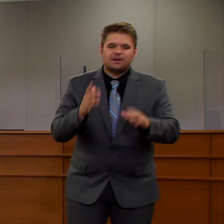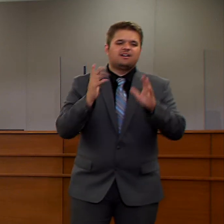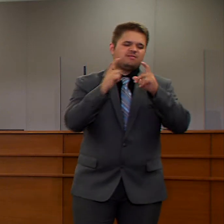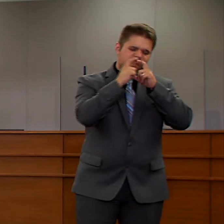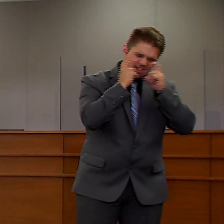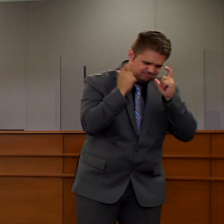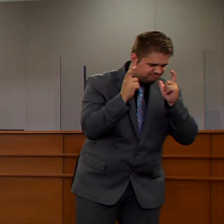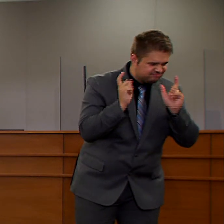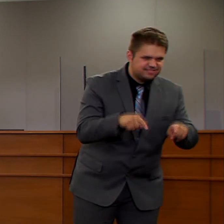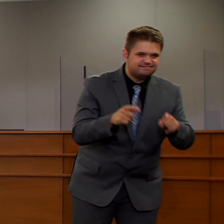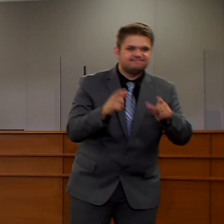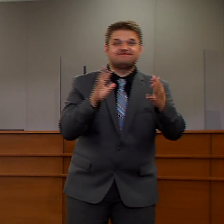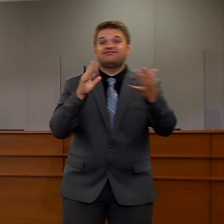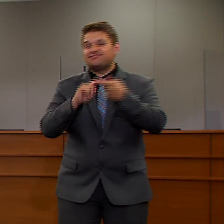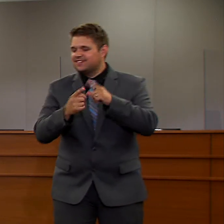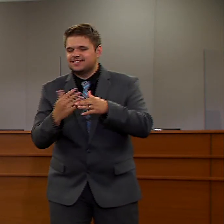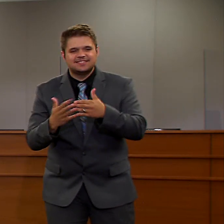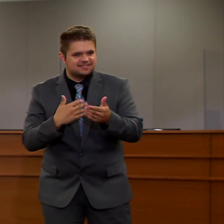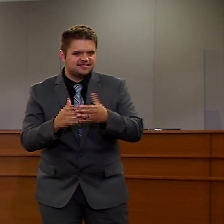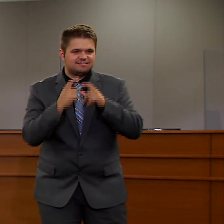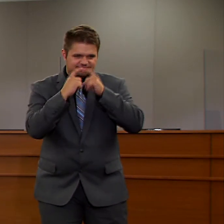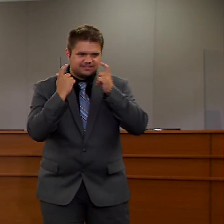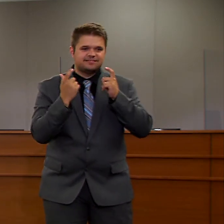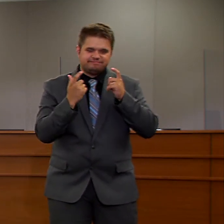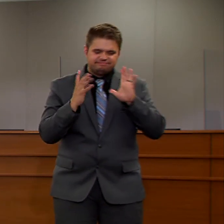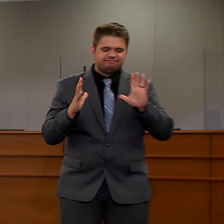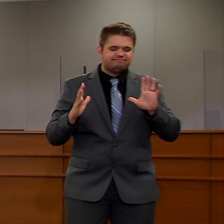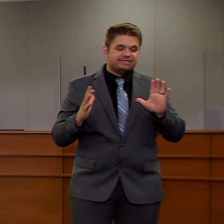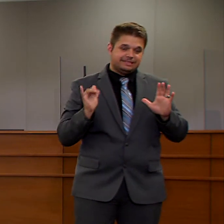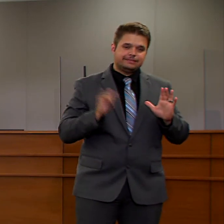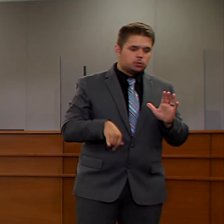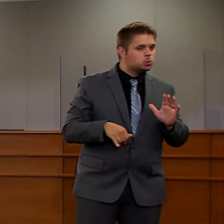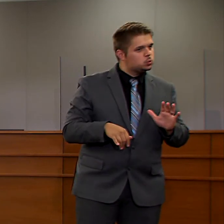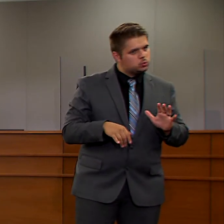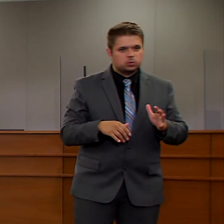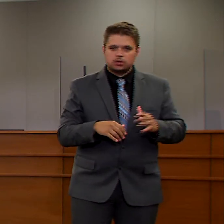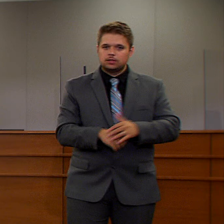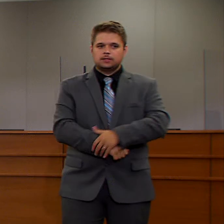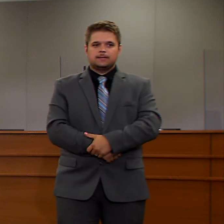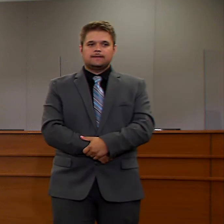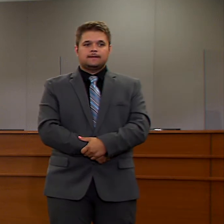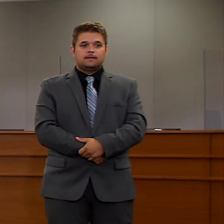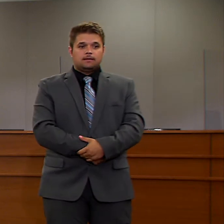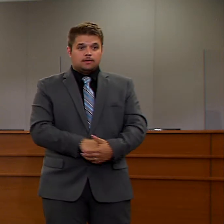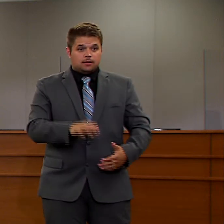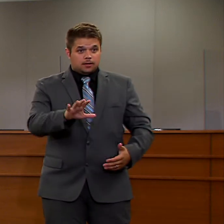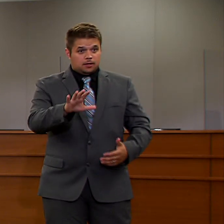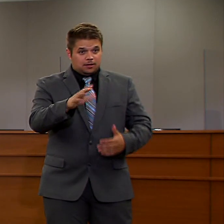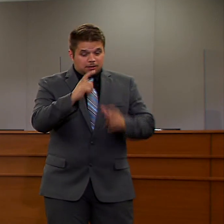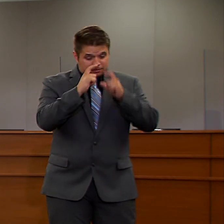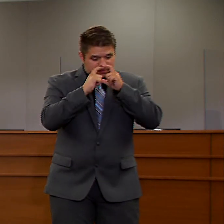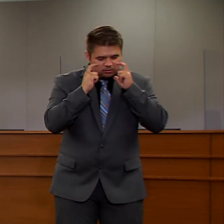Be sure to wear your face mask covering both your nose and your mouth. Wash your hands with soap and